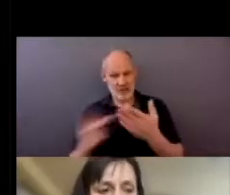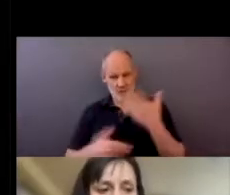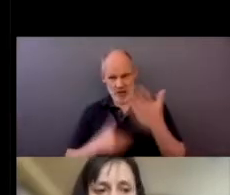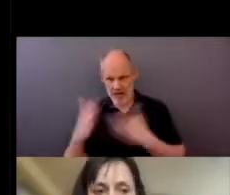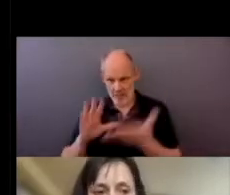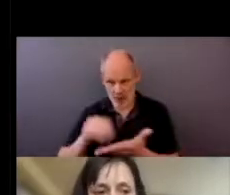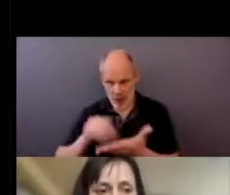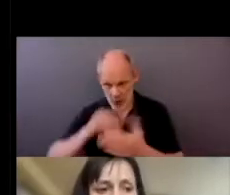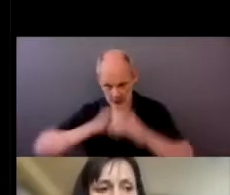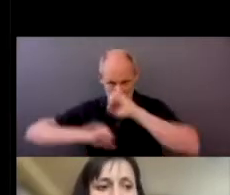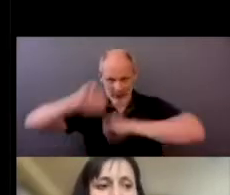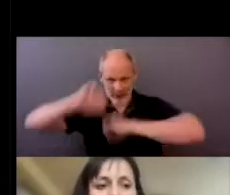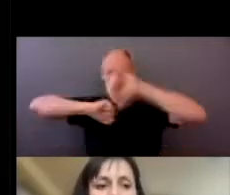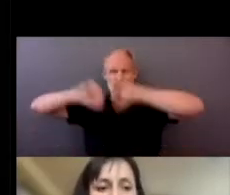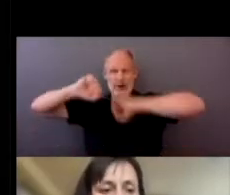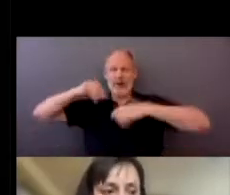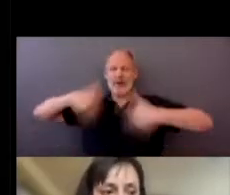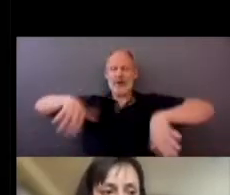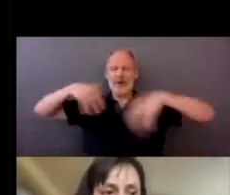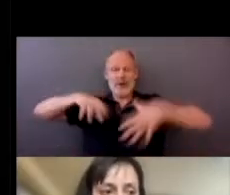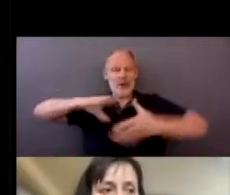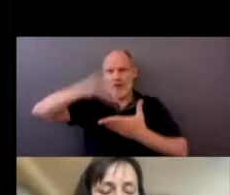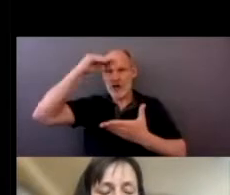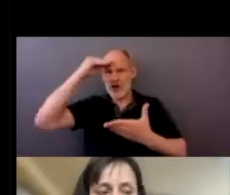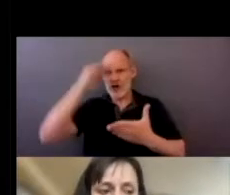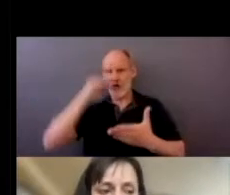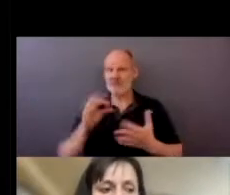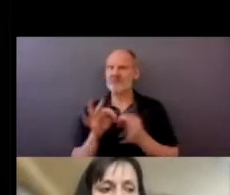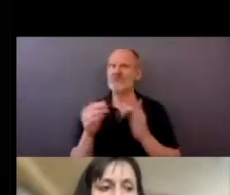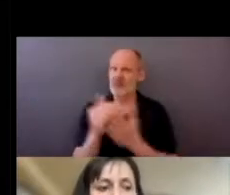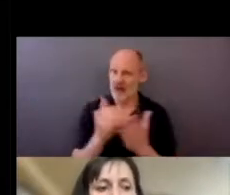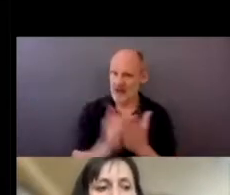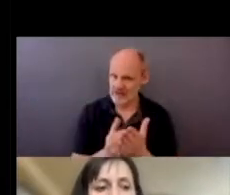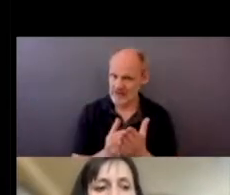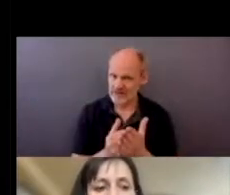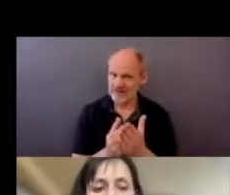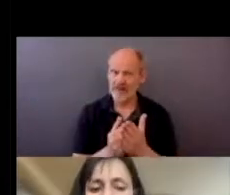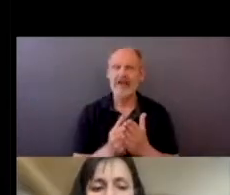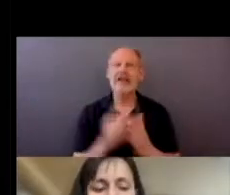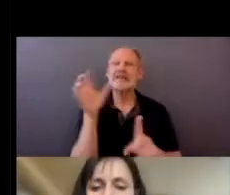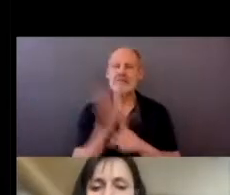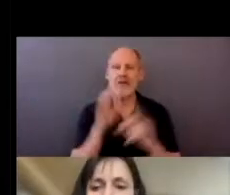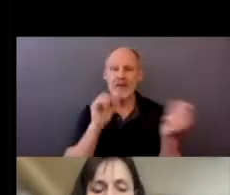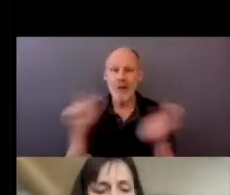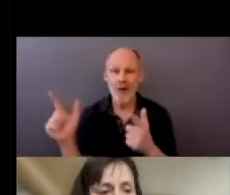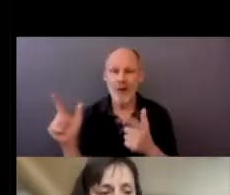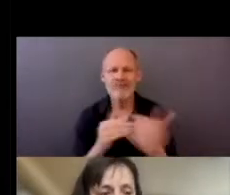vision impairment. We learned that every person viewing the work of art onscreen is visually